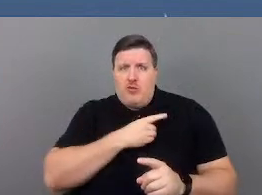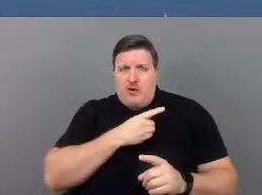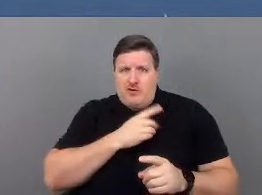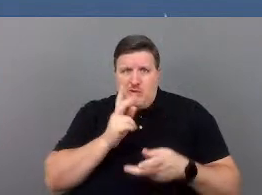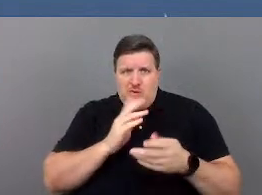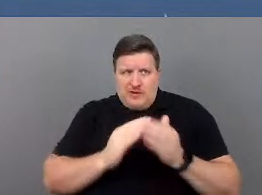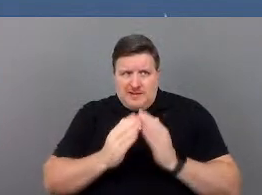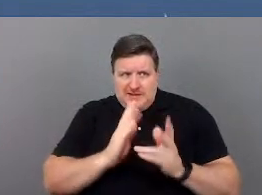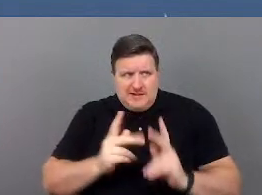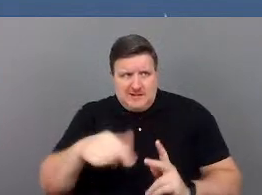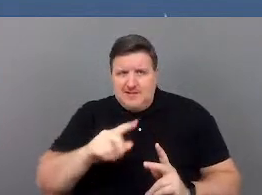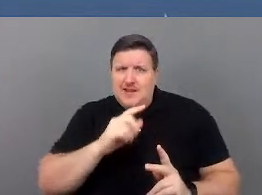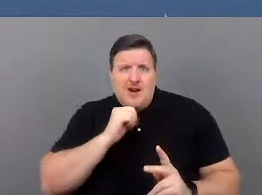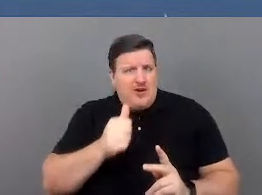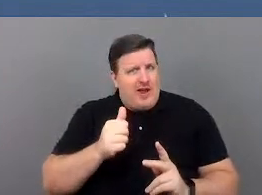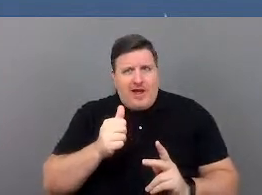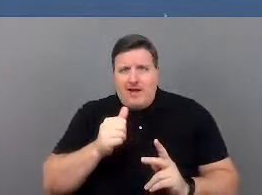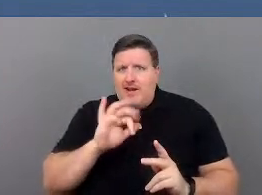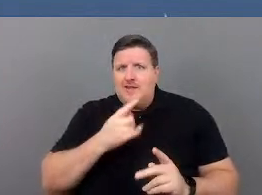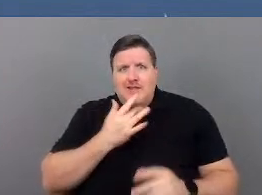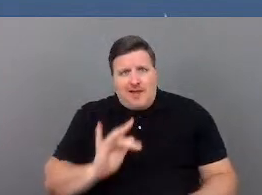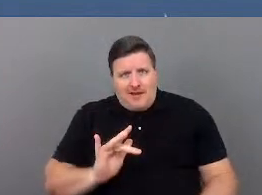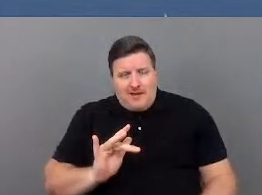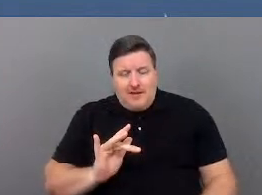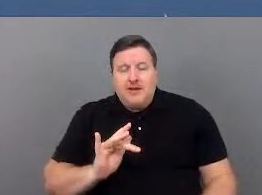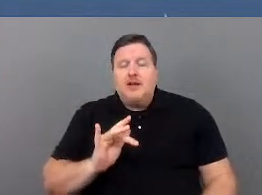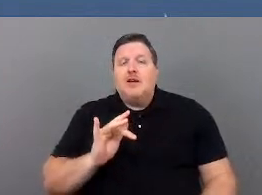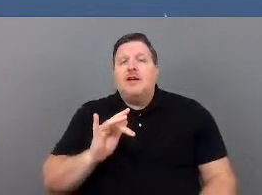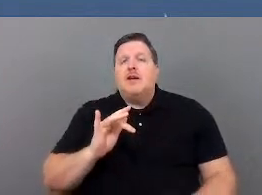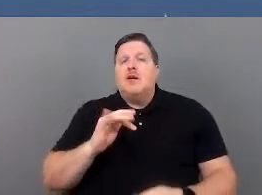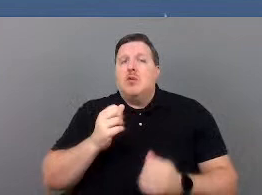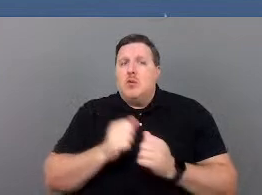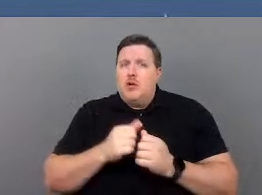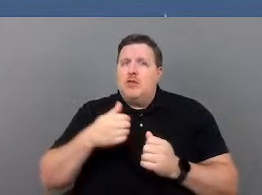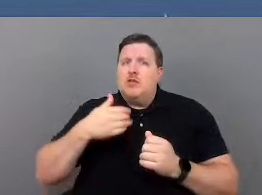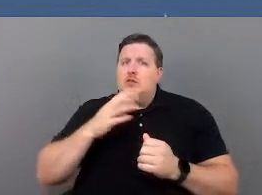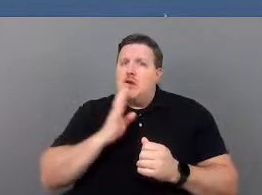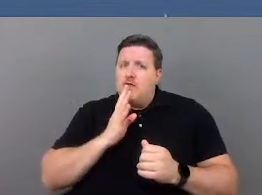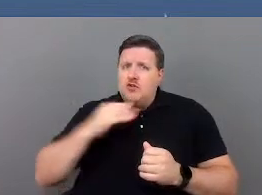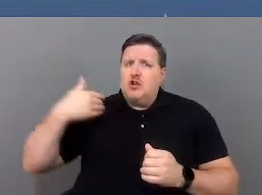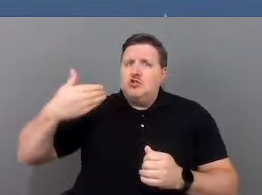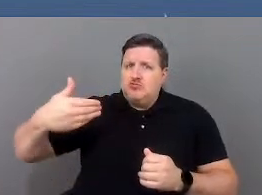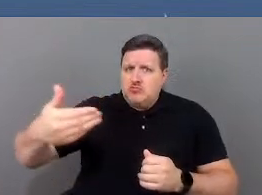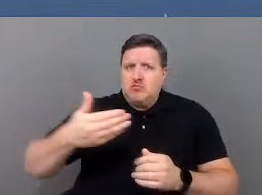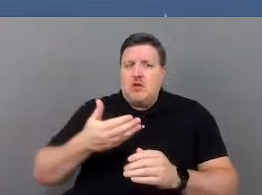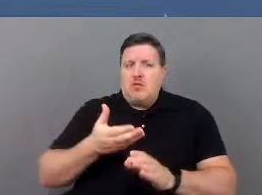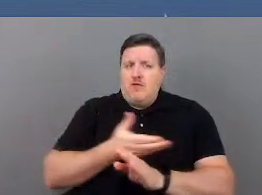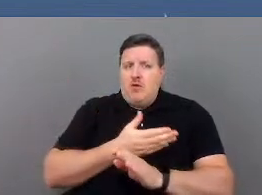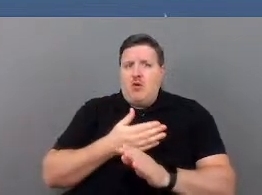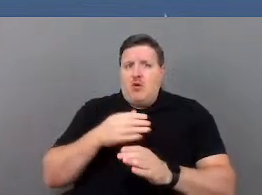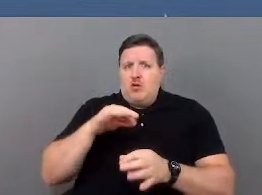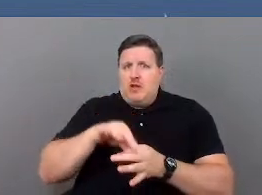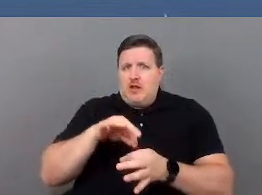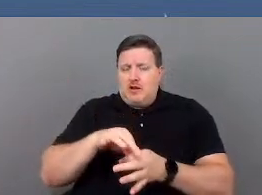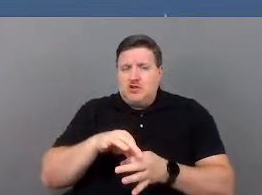SIGNIFICANTLY. THE POLICE DEPARTMENT DIDN'T NEED TO CHANGE AND CHANGE SOME VOTED AGAINST THE SECOND CHARTER AMENDMENT AND SOME VOTED FOR IT.